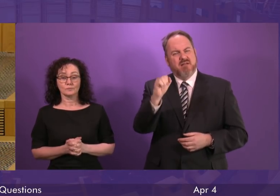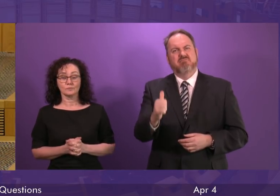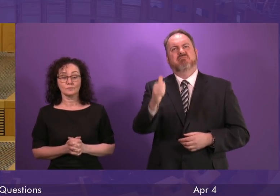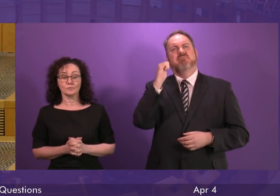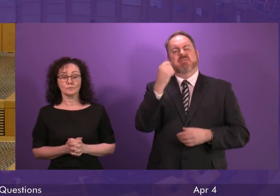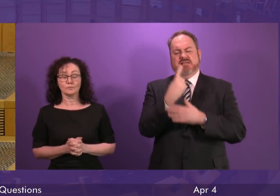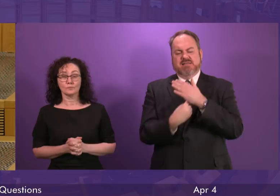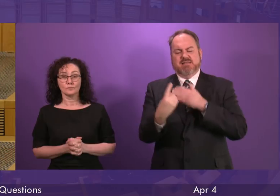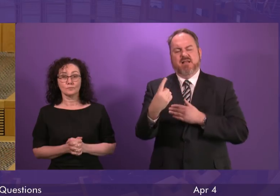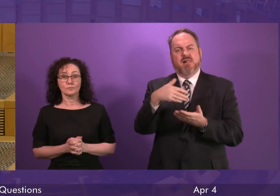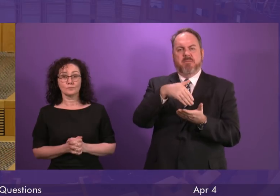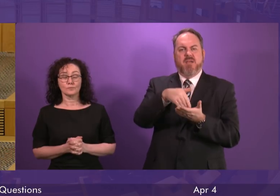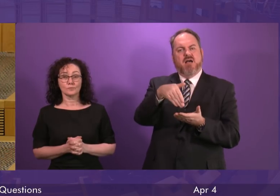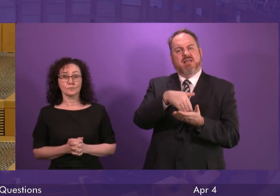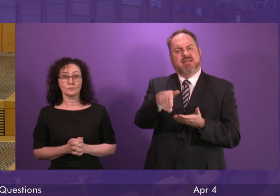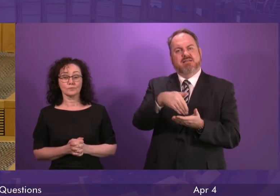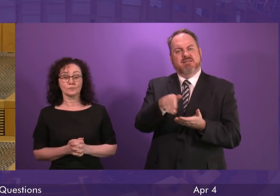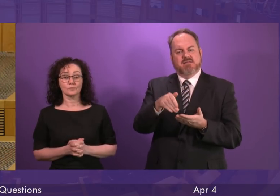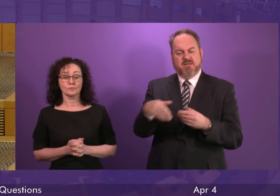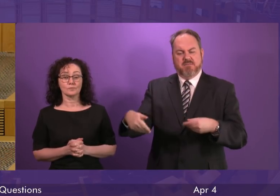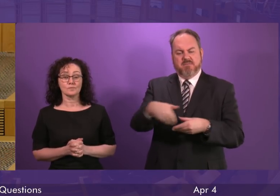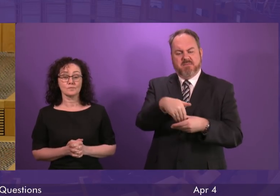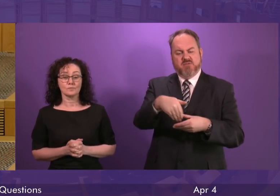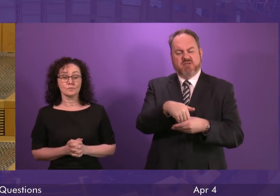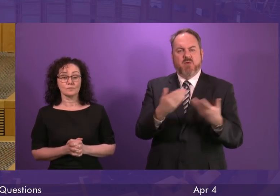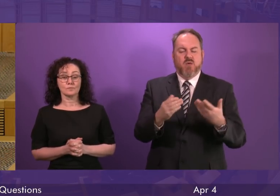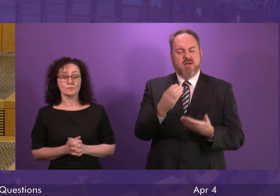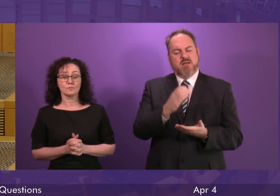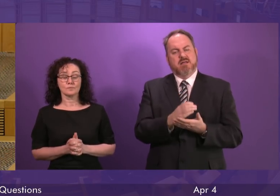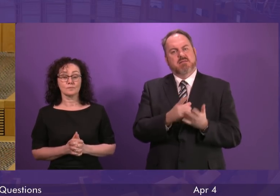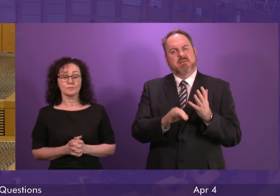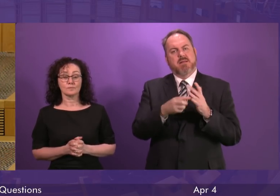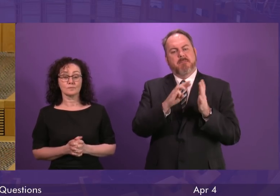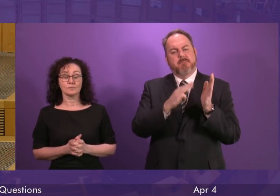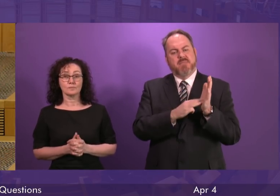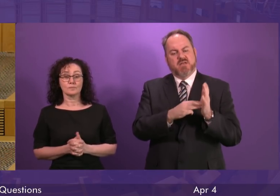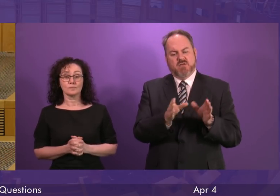single market and the customs union. That was her main position until I charmed her